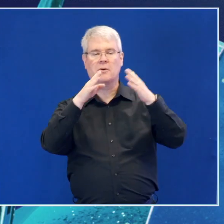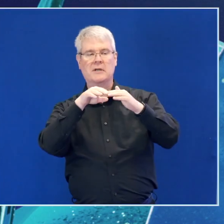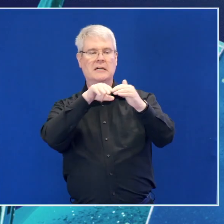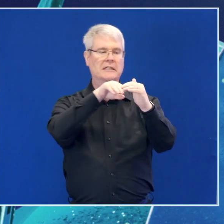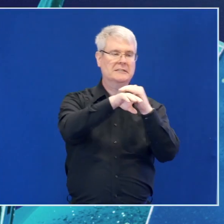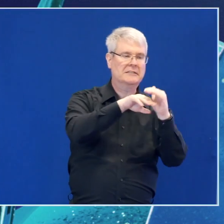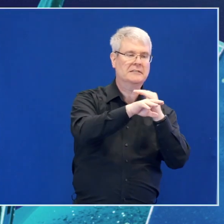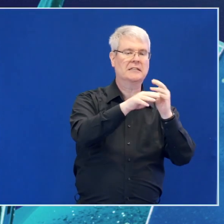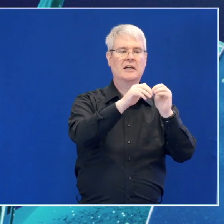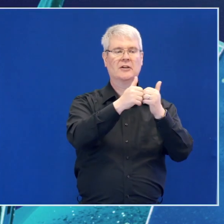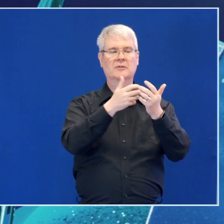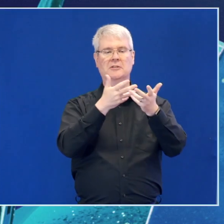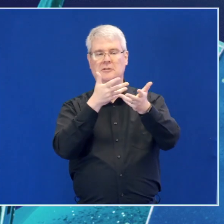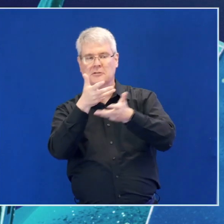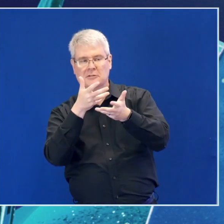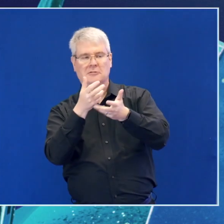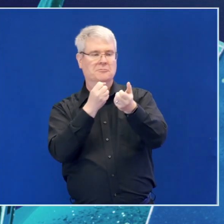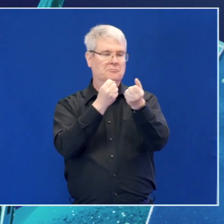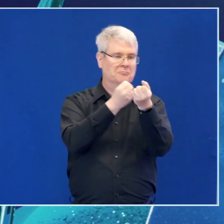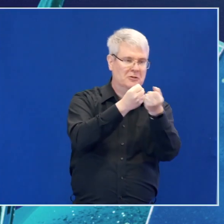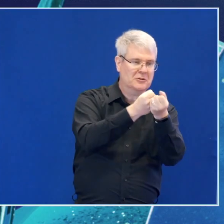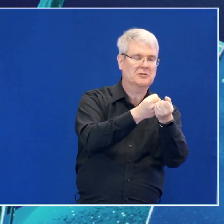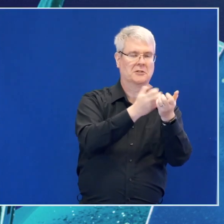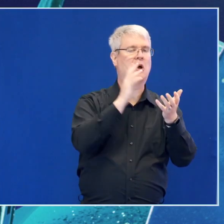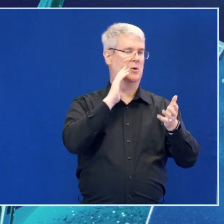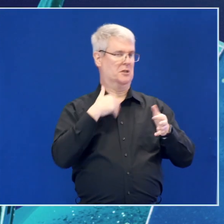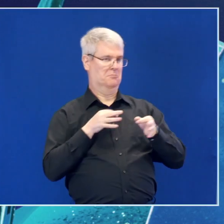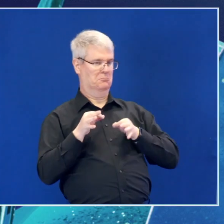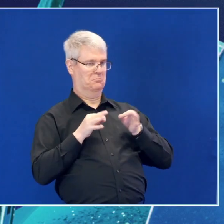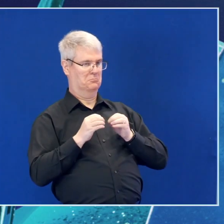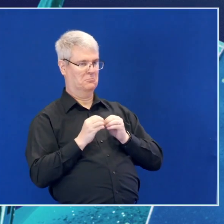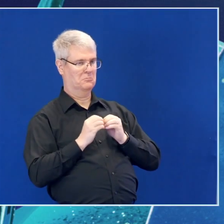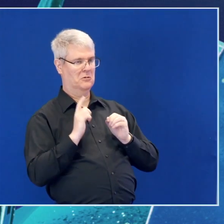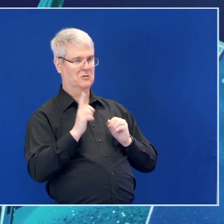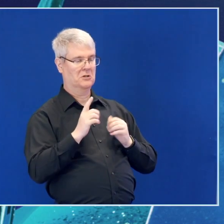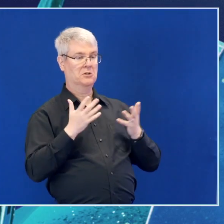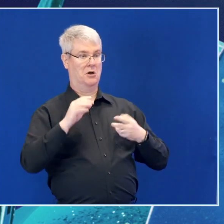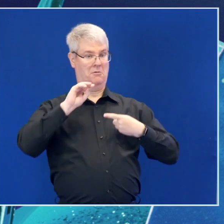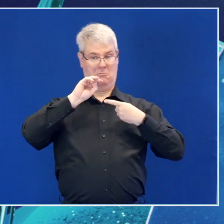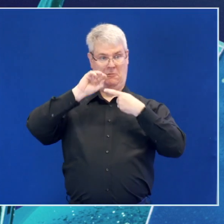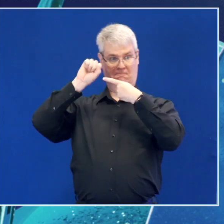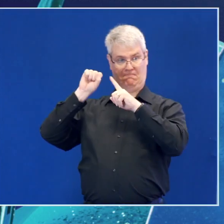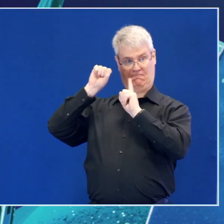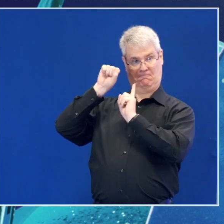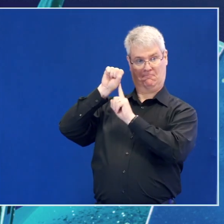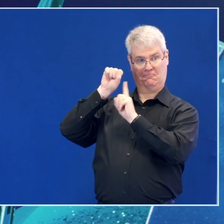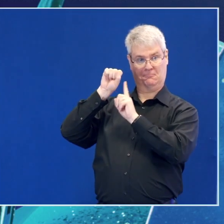I'll talk about some of those later. But Microsoft was the first place where I really felt that neurodiversity was being embraced